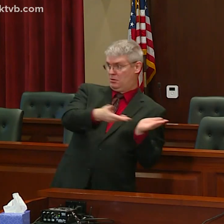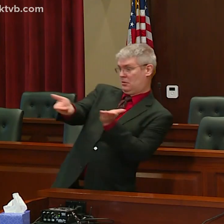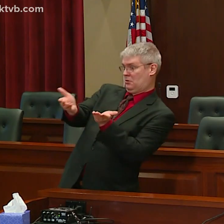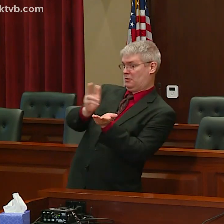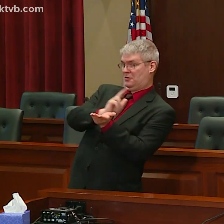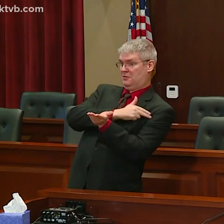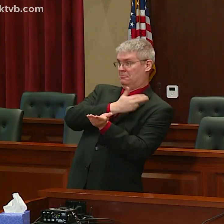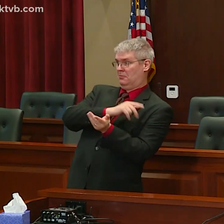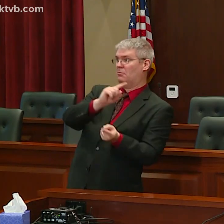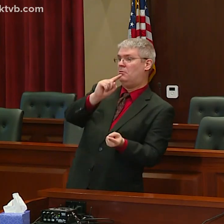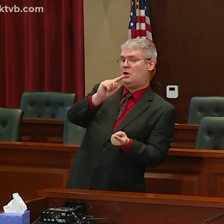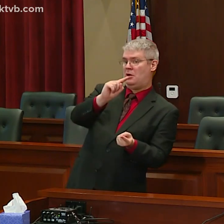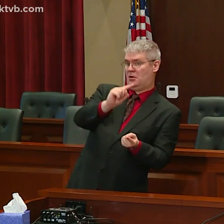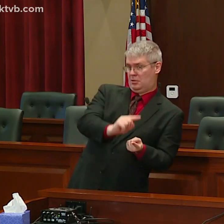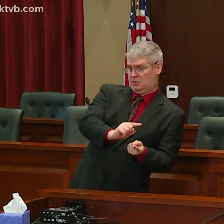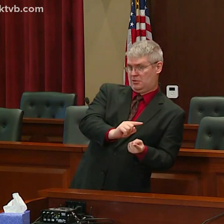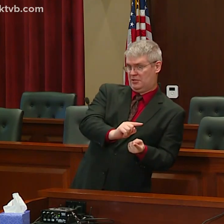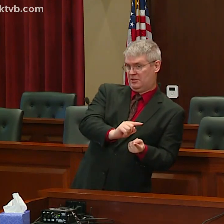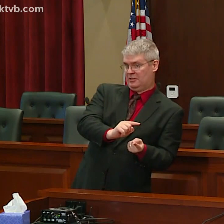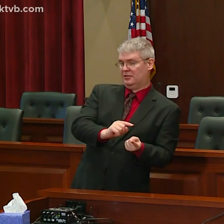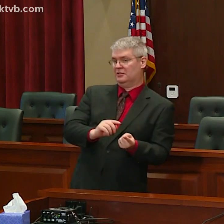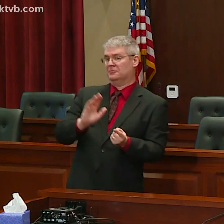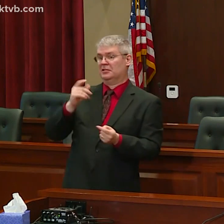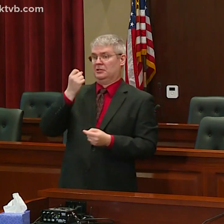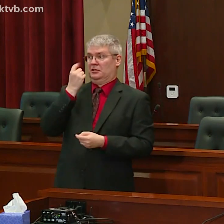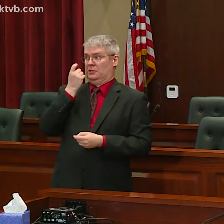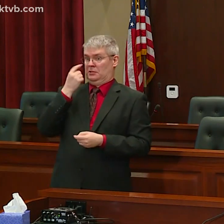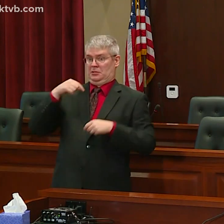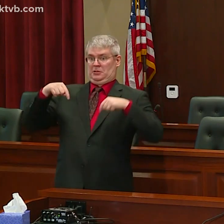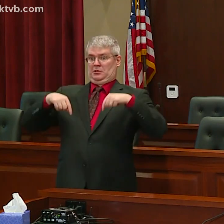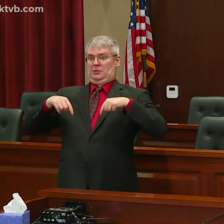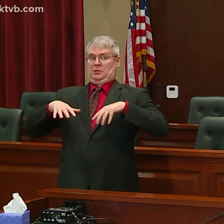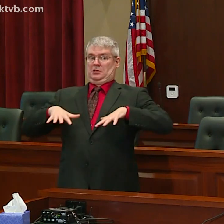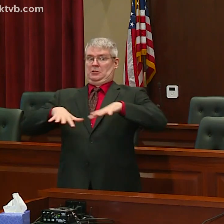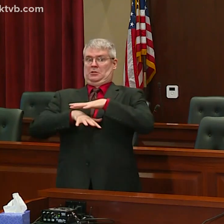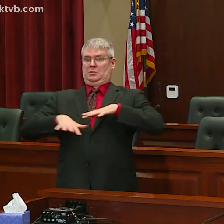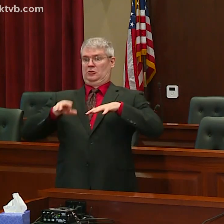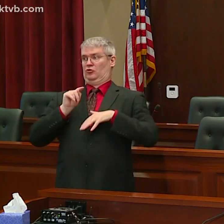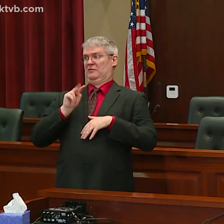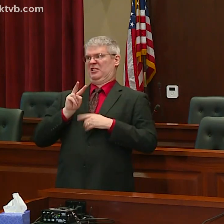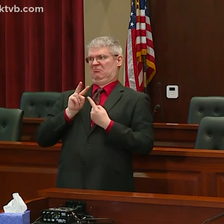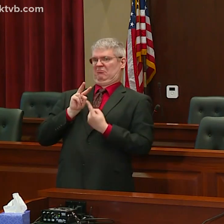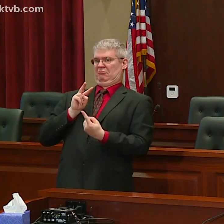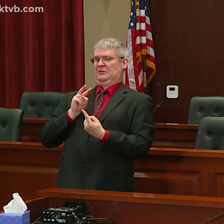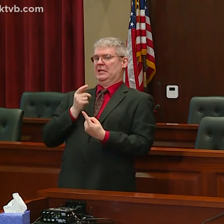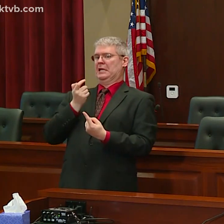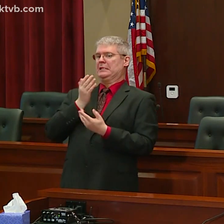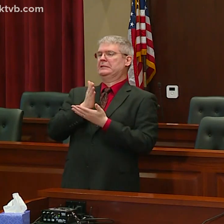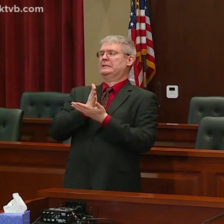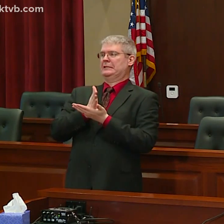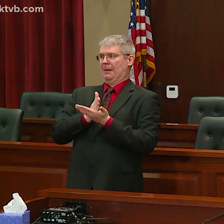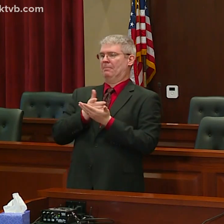HOSPITALIZATIONS GOING DOWN, NO DOUBT ABOUT HOSPITALIZATIONS GOING DOWN, NO DOUBT ABOUT THAT, HOSPITALIZATIONS GOING DOWN, NO DOUBT ABOUT THAT, BUT HOSPITALIZATIONS GOING DOWN, NO DOUBT ABOUT THAT, BUT IN HOSPITALIZATIONS GOING DOWN, NO DOUBT ABOUT THAT, BUT IN THE DOWN, NO DOUBT ABOUT THAT, BUT IN THE DOWN, NO DOUBT ABOUT THAT, BUT IN THE TREASURE DOWN, NO DOUBT ABOUT THAT, BUT IN THE TREASURE VALLEY DOWN, NO DOUBT ABOUT THAT, BUT IN THE TREASURE VALLEY FOR THAT, BUT IN THE TREASURE VALLEY FOR THAT, BUT IN THE TREASURE VALLEY FOR EXAMPLE, THAT, BUT IN THE TREASURE VALLEY FOR EXAMPLE, PARTICULARLY TREASURE VALLEY FOR EXAMPLE, PARTICULARLY TREASURE VALLEY FOR EXAMPLE, PARTICULARLY WE TREASURE VALLEY FOR EXAMPLE, PARTICULARLY WE KNOW TREASURE VALLEY FOR EXAMPLE, PARTICULARLY WE KNOW THE TREASURE VALLEY FOR EXAMPLE, PARTICULARLY WE KNOW THE HOSPITALS EXAMPLE, PARTICULARLY WE KNOW THE HOSPITALS EXAMPLE, PARTICULARLY WE KNOW THE HOSPITALS ARE EXAMPLE, PARTICULARLY WE KNOW THE HOSPITALS ARE CONTINUING EXAMPLE, PARTICULARLY WE KNOW THE HOSPITALS ARE CONTINUING TO EXAMPLE, PARTICULARLY WE KNOW THE HOSPITALS ARE CONTINUING TO SEE WE KNOW THE HOSPITALS ARE CONTINUING TO SEE WE KNOW THE HOSPITALS ARE CONTINUING TO SEE AND WE KNOW THE HOSPITALS ARE CONTINUING TO SEE AND HAVE WE KNOW THE HOSPITALS ARE CONTINUING TO SEE AND HAVE SOME ARE CONTINUING TO SEE AND HAVE SOME ARE CONTINUING TO SEE AND HAVE SOME STRESSES ARE CONTINUING TO SEE AND HAVE SOME STRESSES WITH ARE CONTINUING TO SEE AND HAVE SOME STRESSES WITH SOME ARE CONTINUING TO SEE AND HAVE SOME STRESSES WITH SOME IN